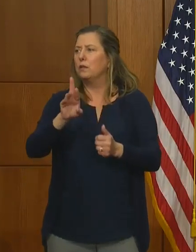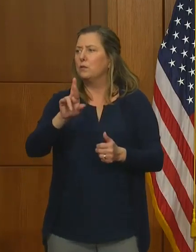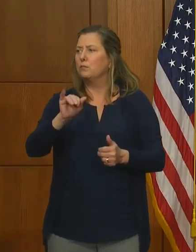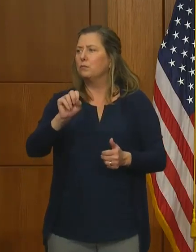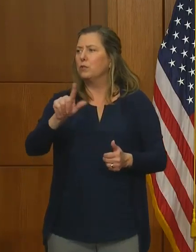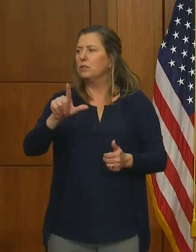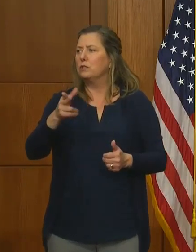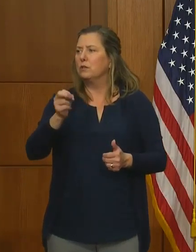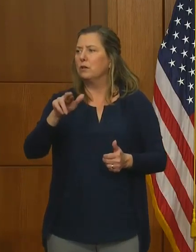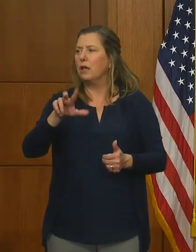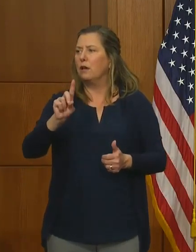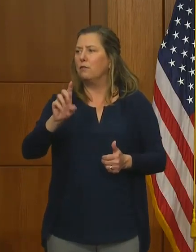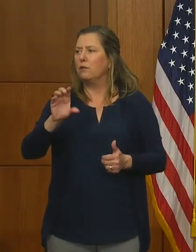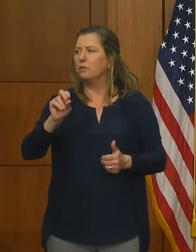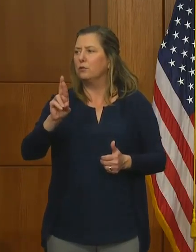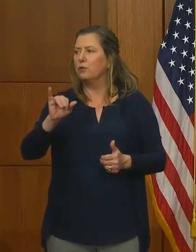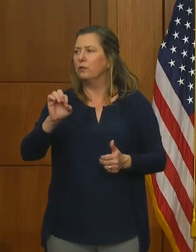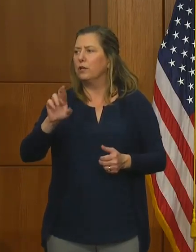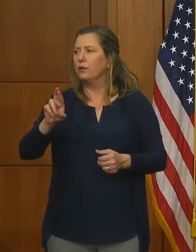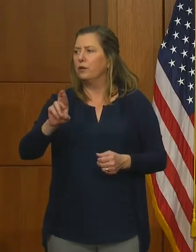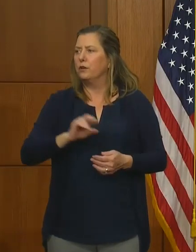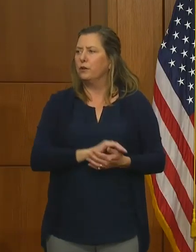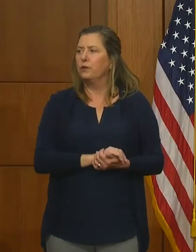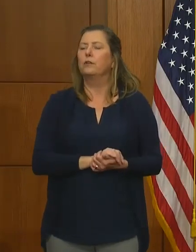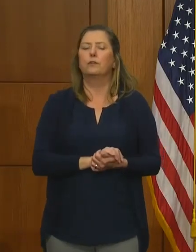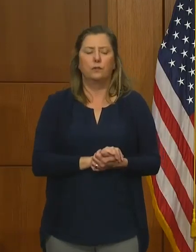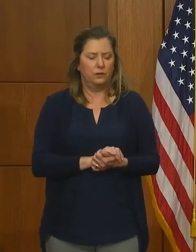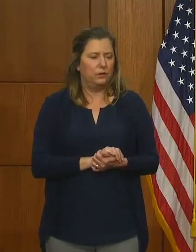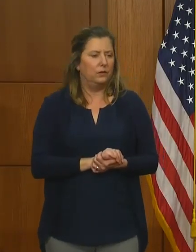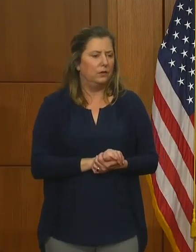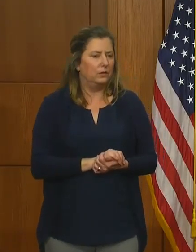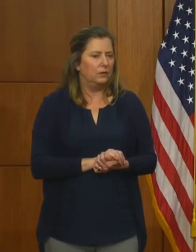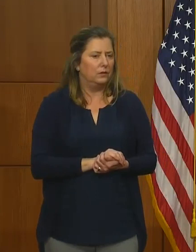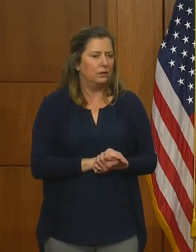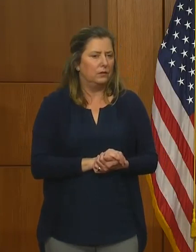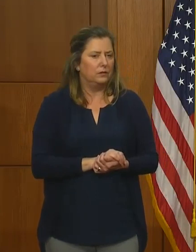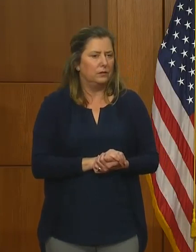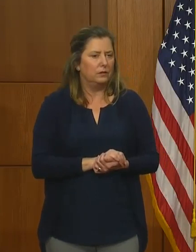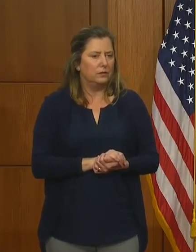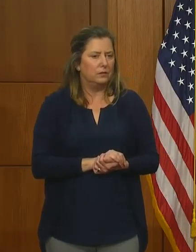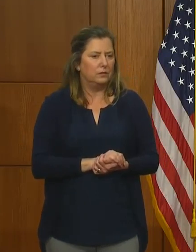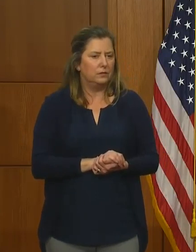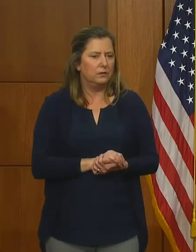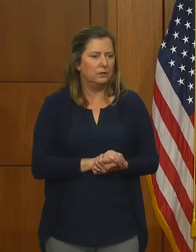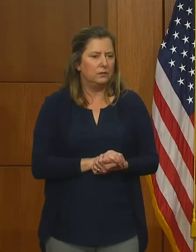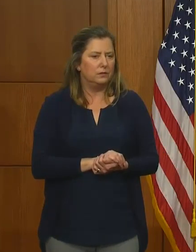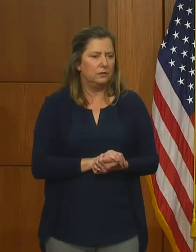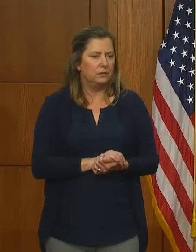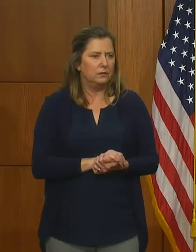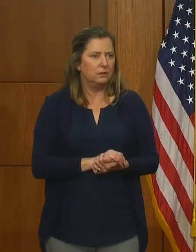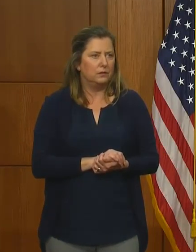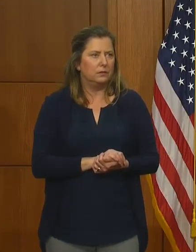ROBERTS R. O. WITH THE BRISTOL